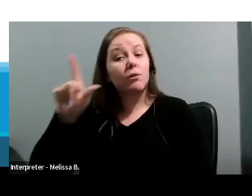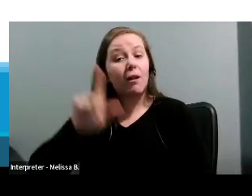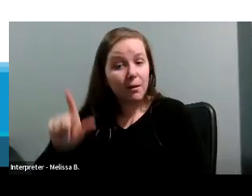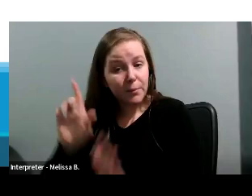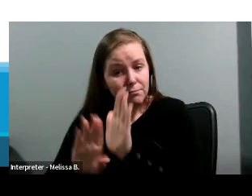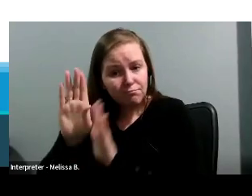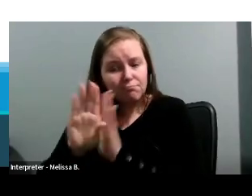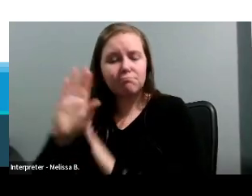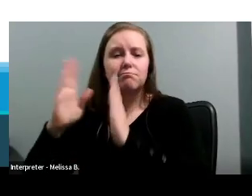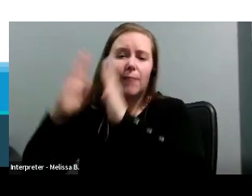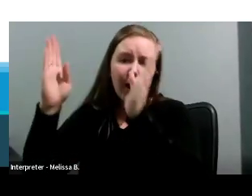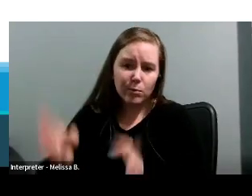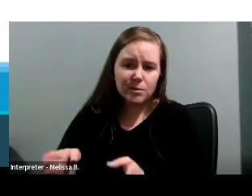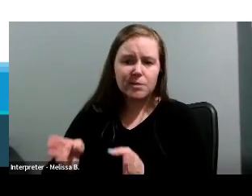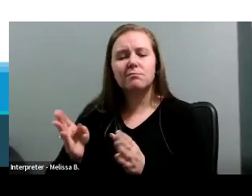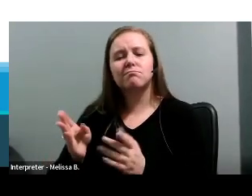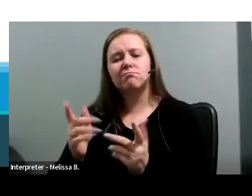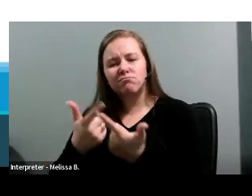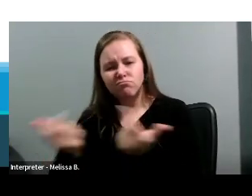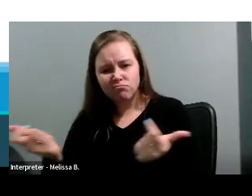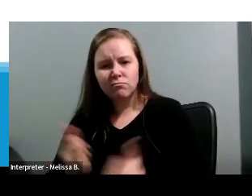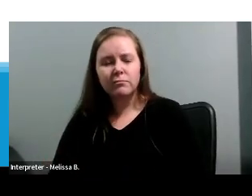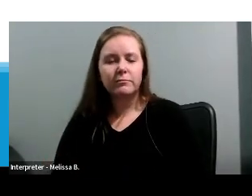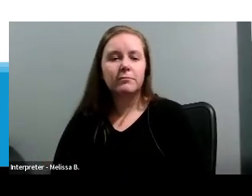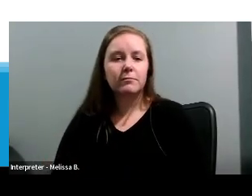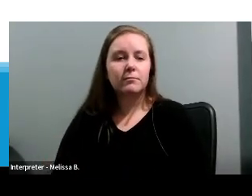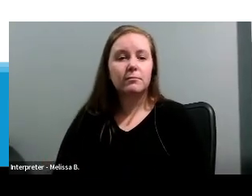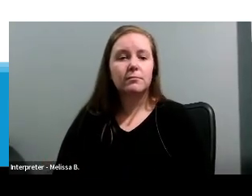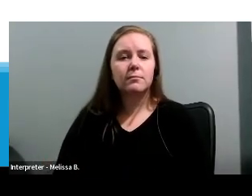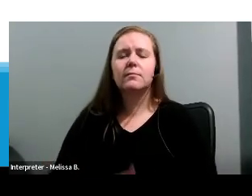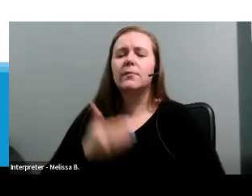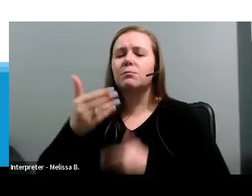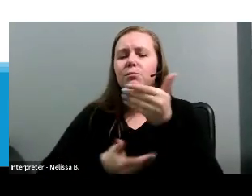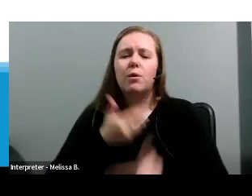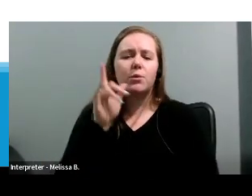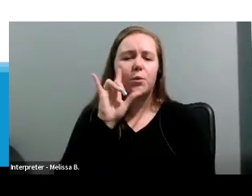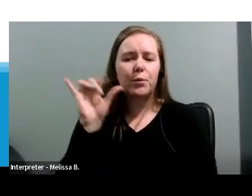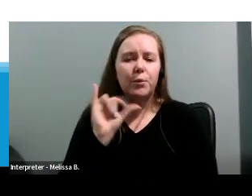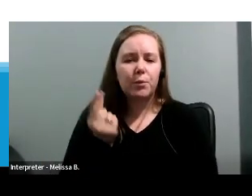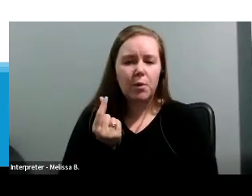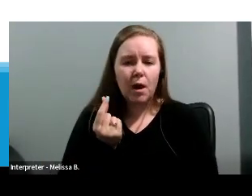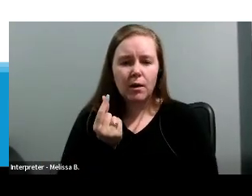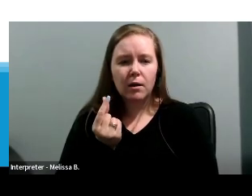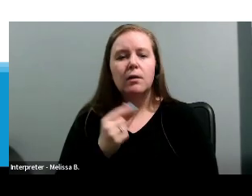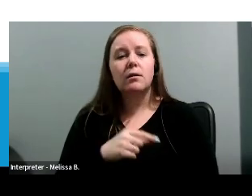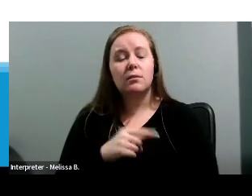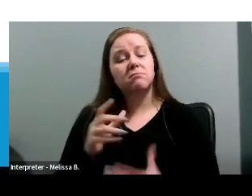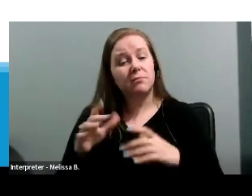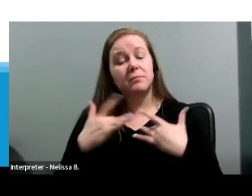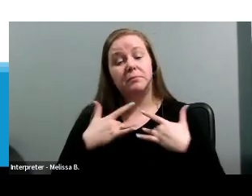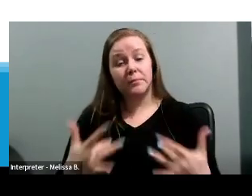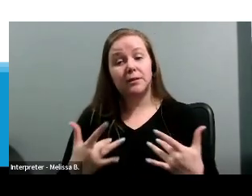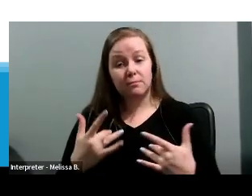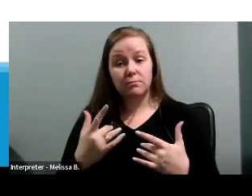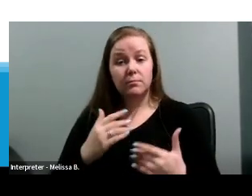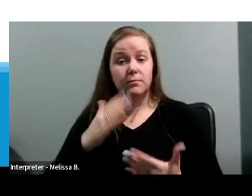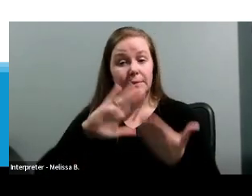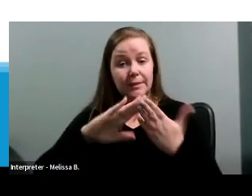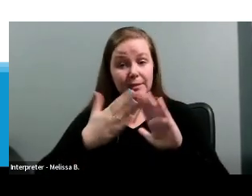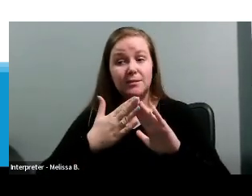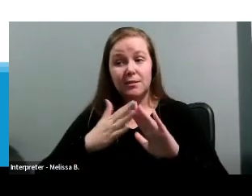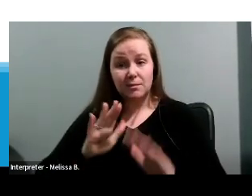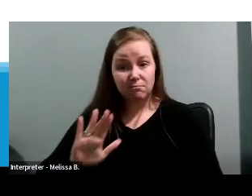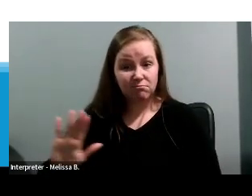Melissa Wong (she/her), SPT: I'll just share a little bit about the city budget process. So, it almost… it takes almost a whole year for the city to go through its whole budget process.